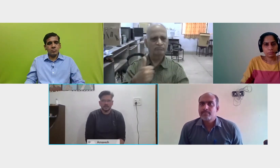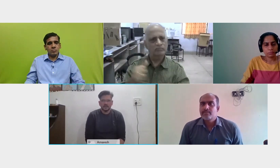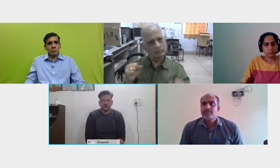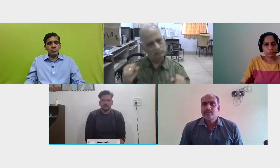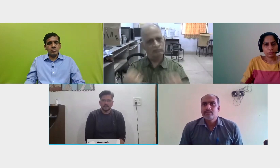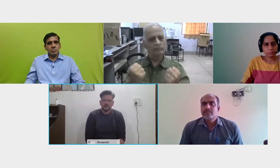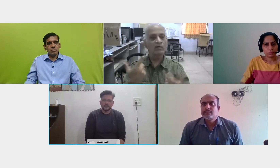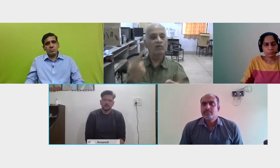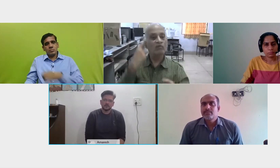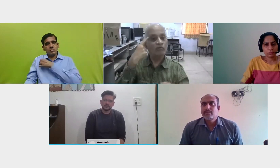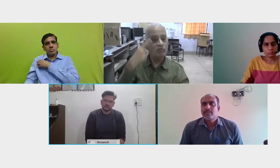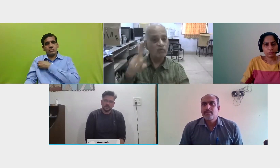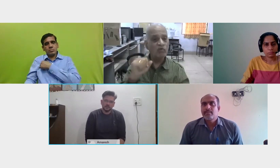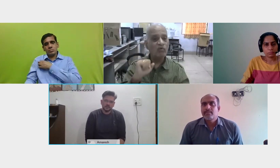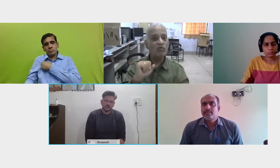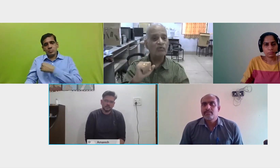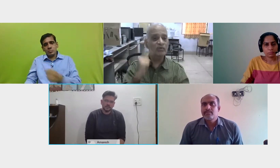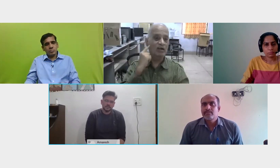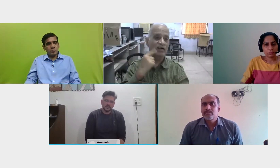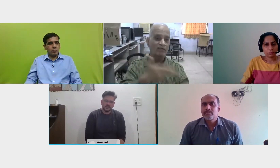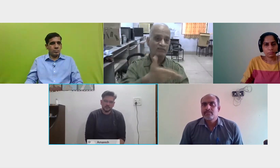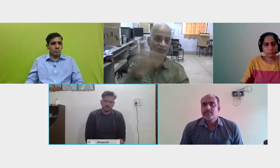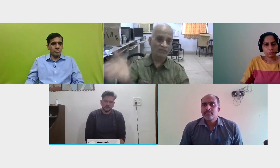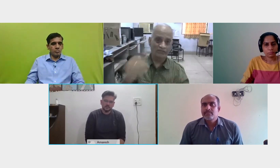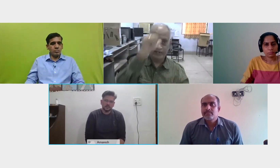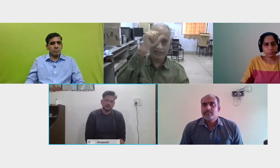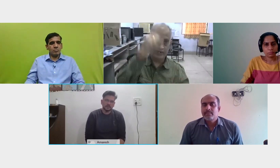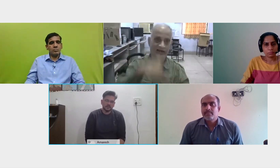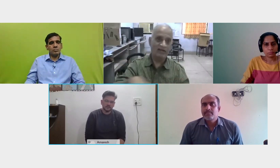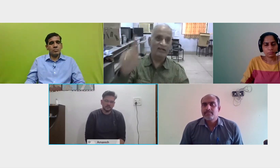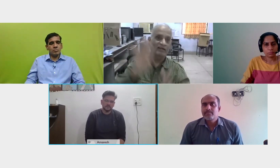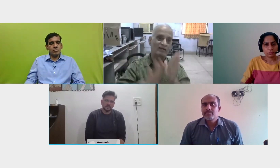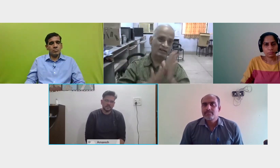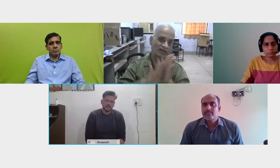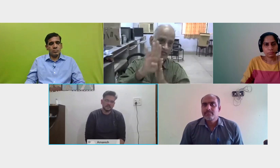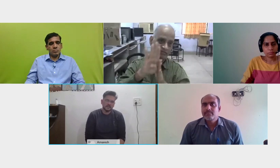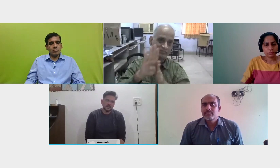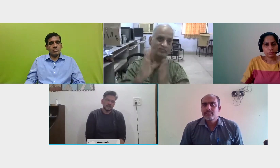success but they really wanted to do the project, Indian sign language to document different